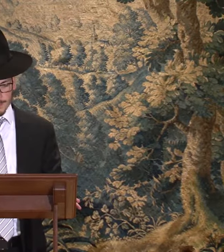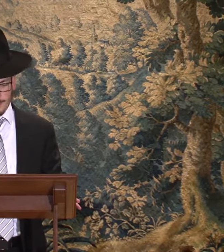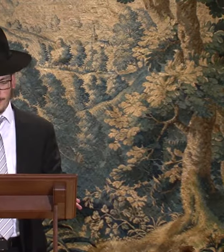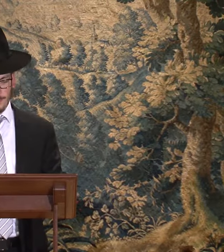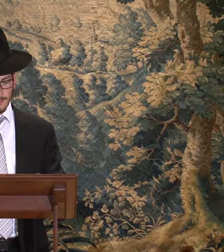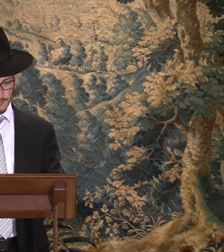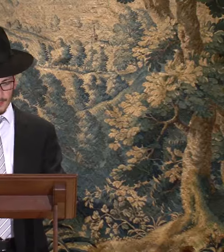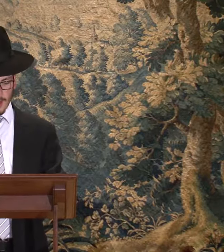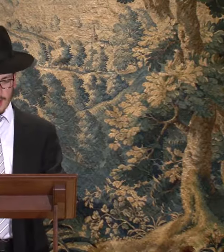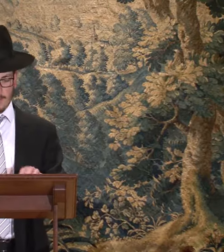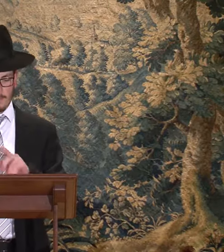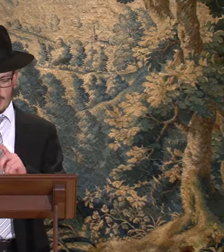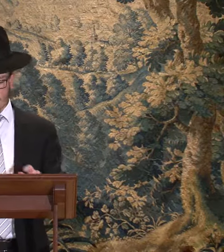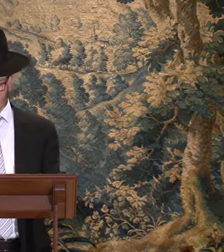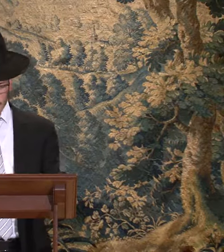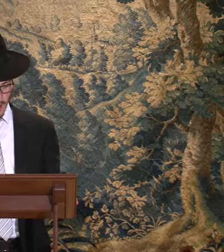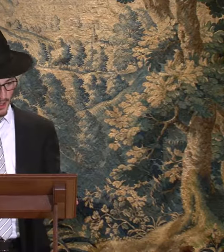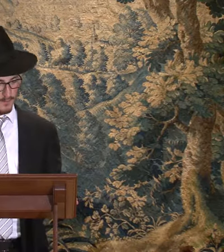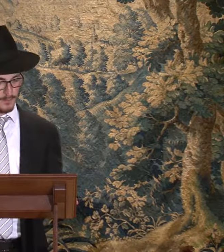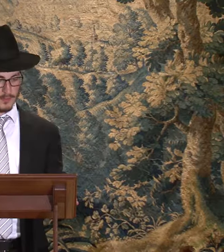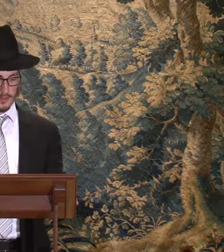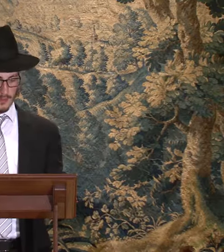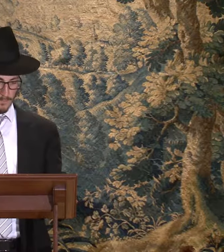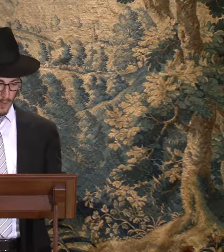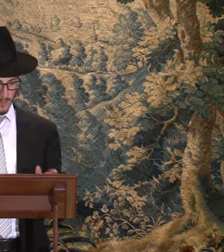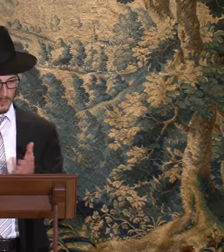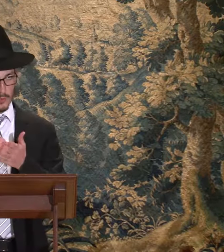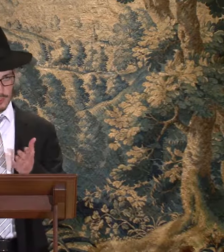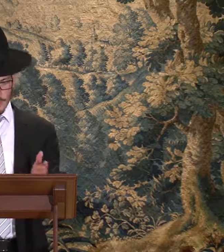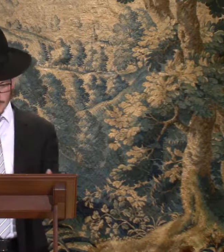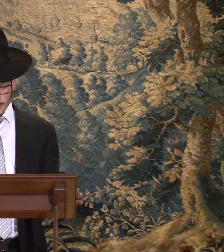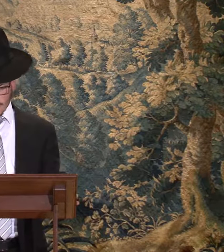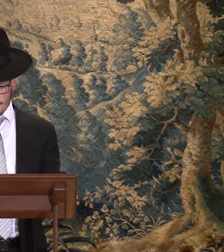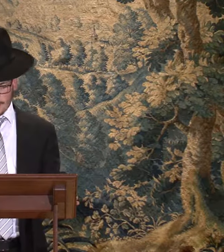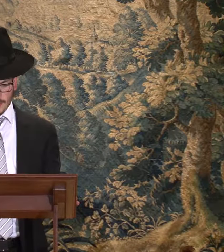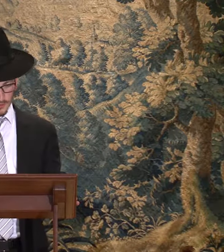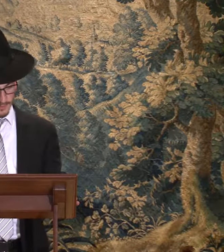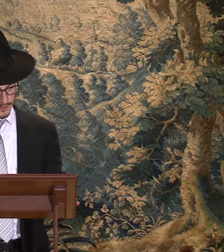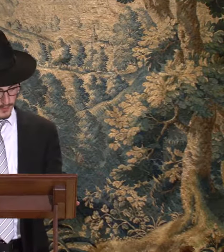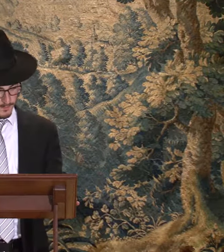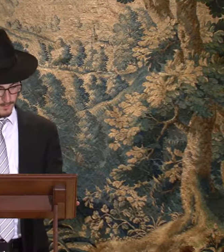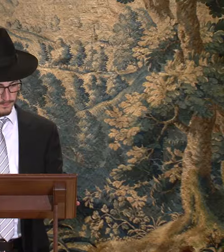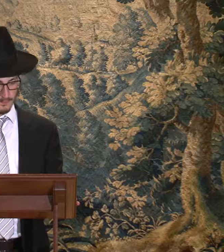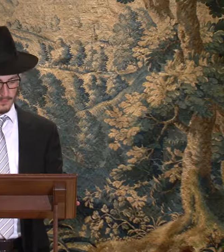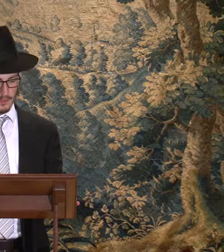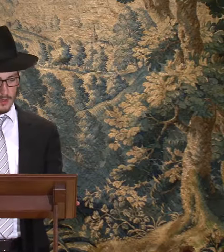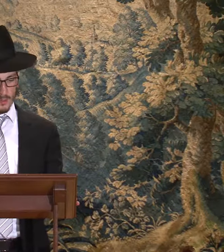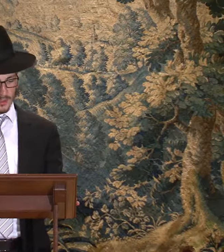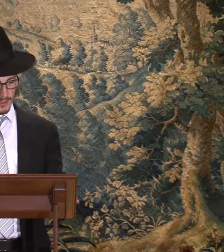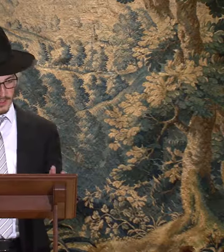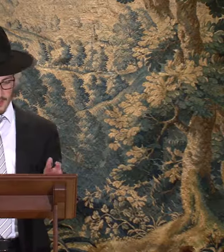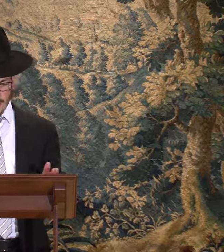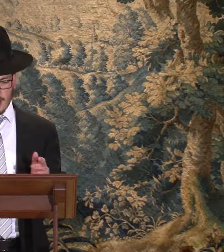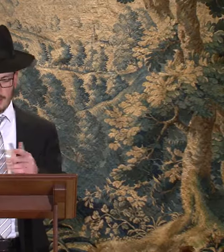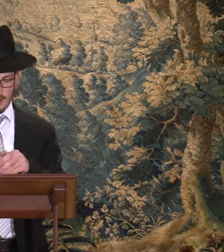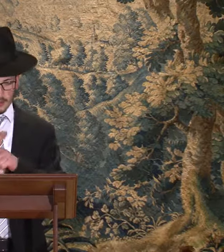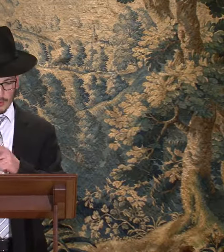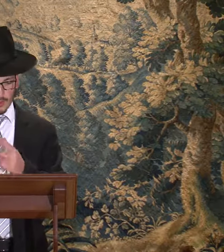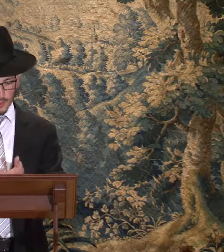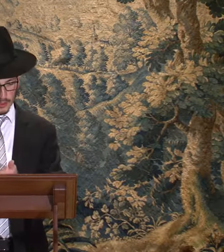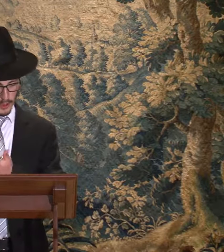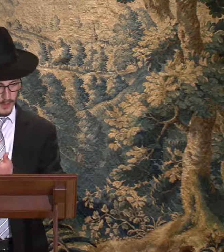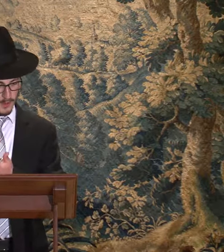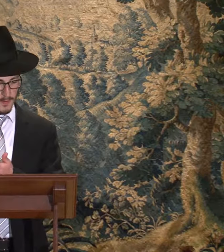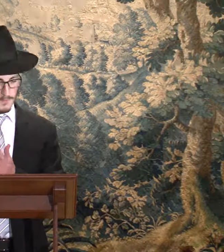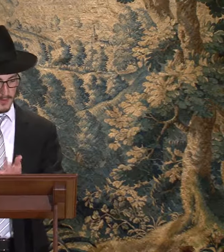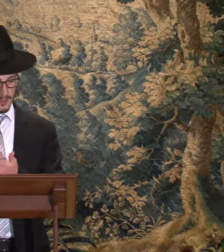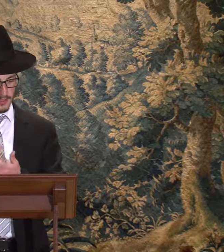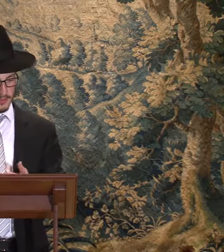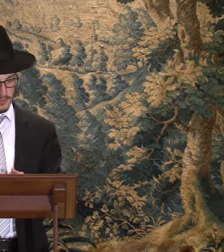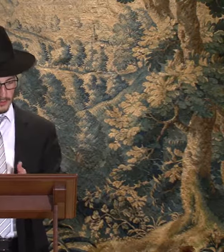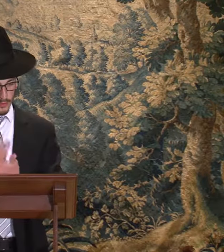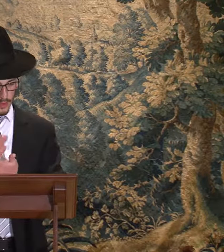Malka, and I'm from Eretz Yisrael, from Yerushalayim. I was fortunate to be a